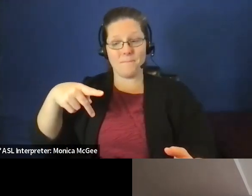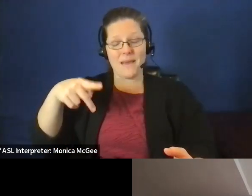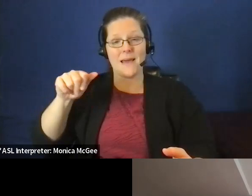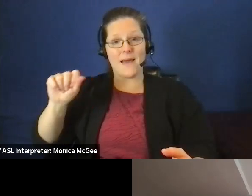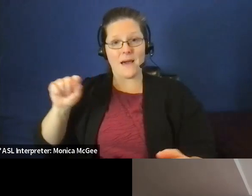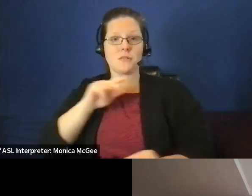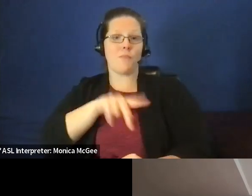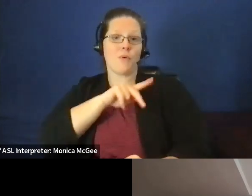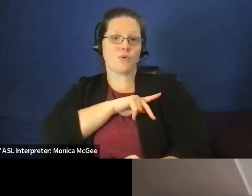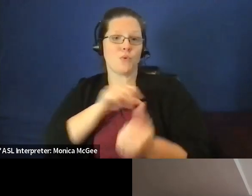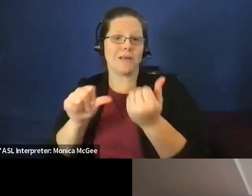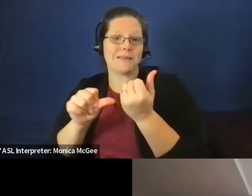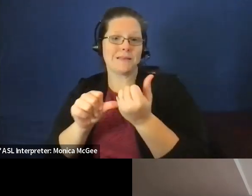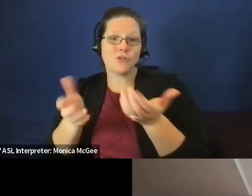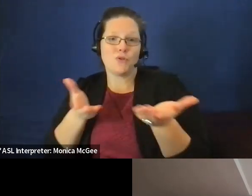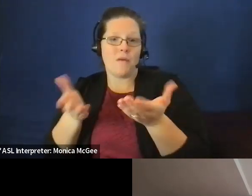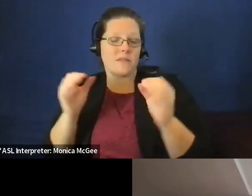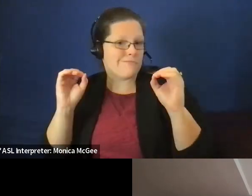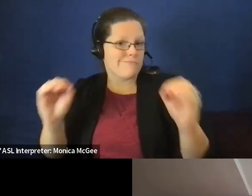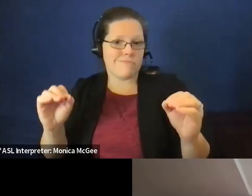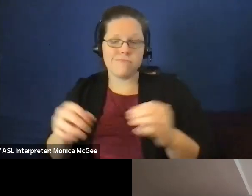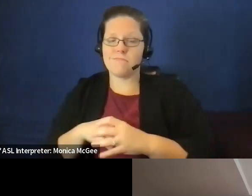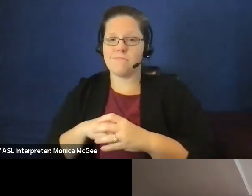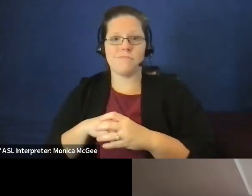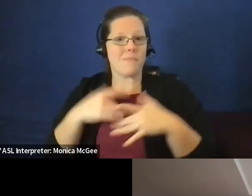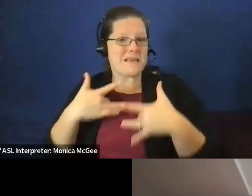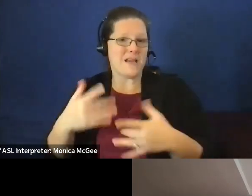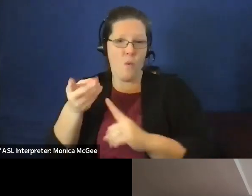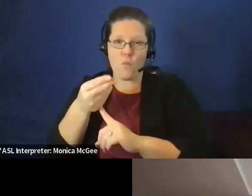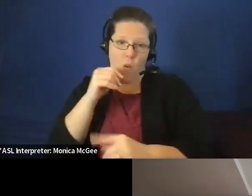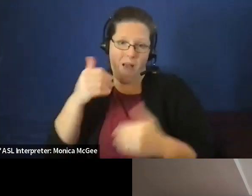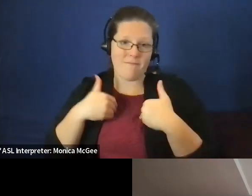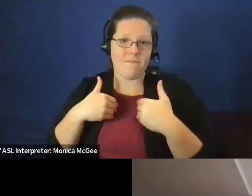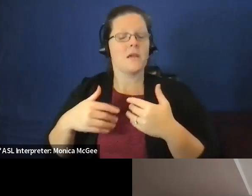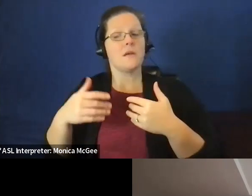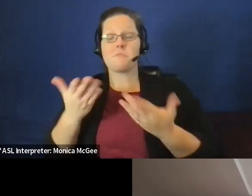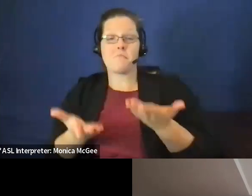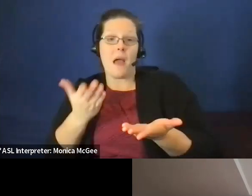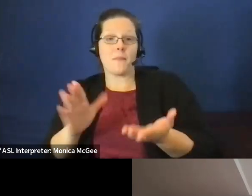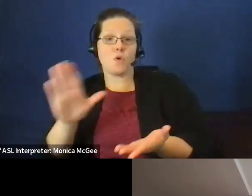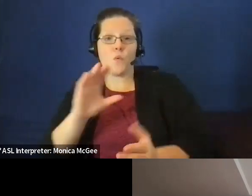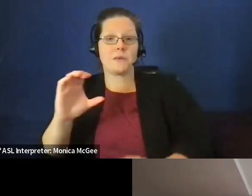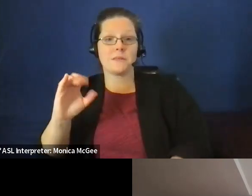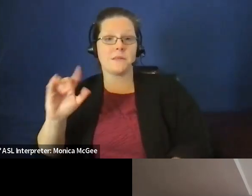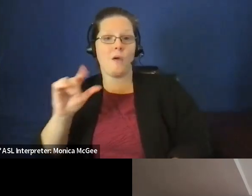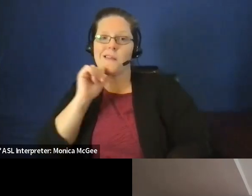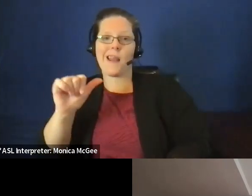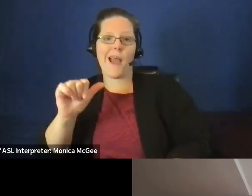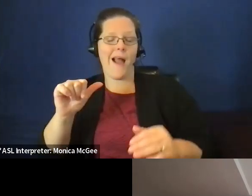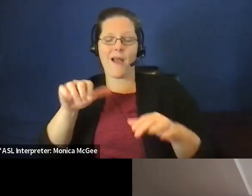water, other essential services that in a hotel room you will not find, PCIS --